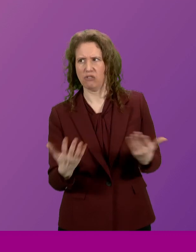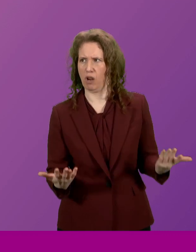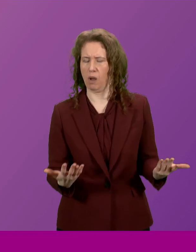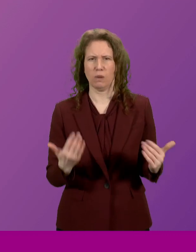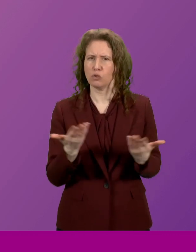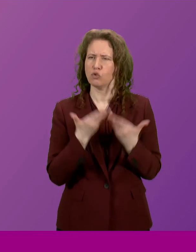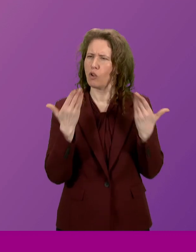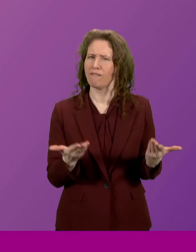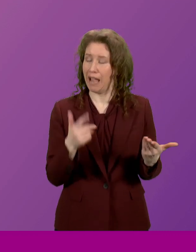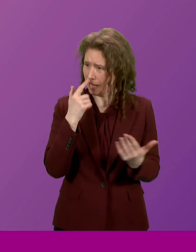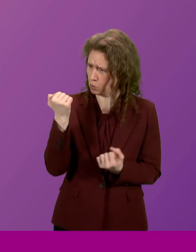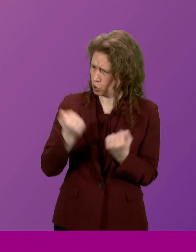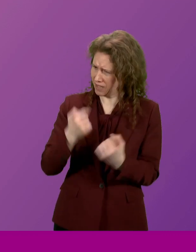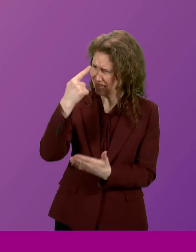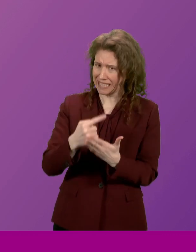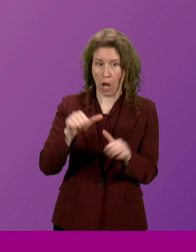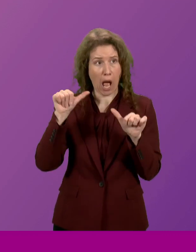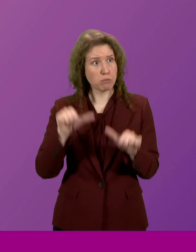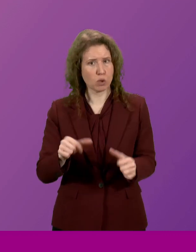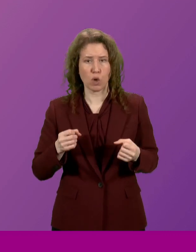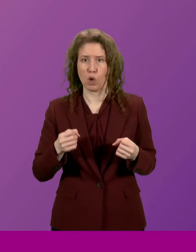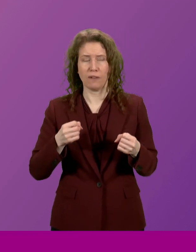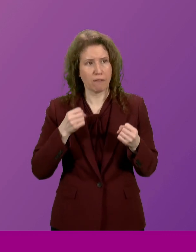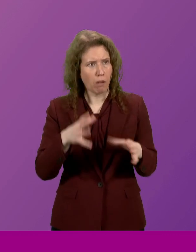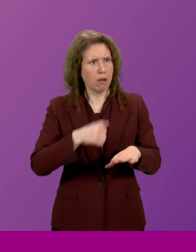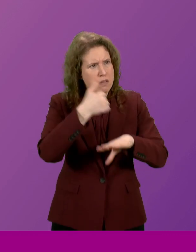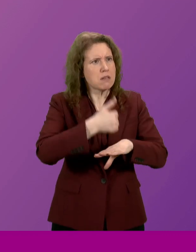justify the decision to approve the Scottish Power Energy Network’s plan for this major power line